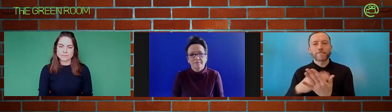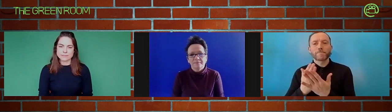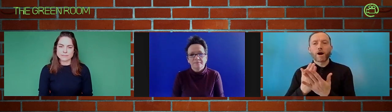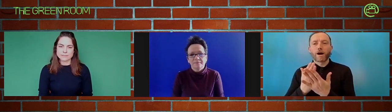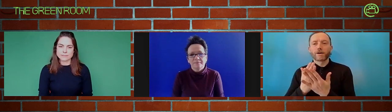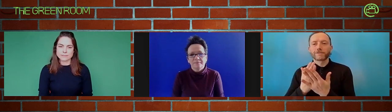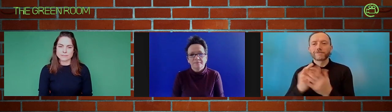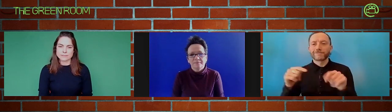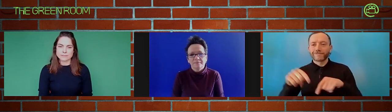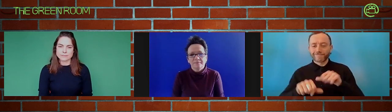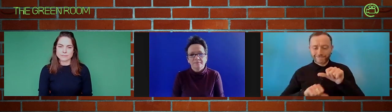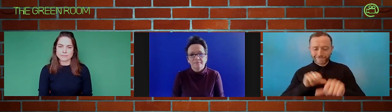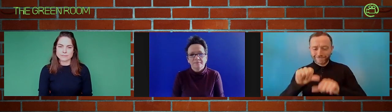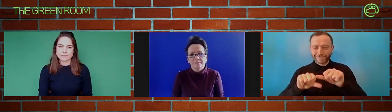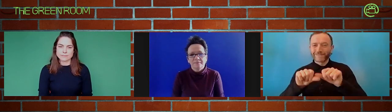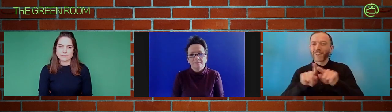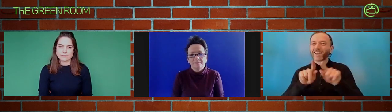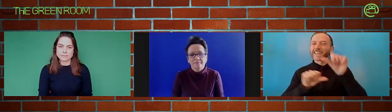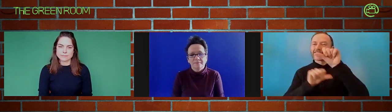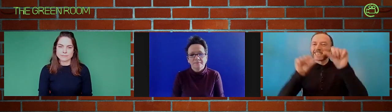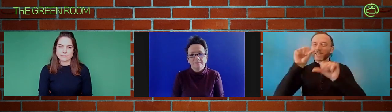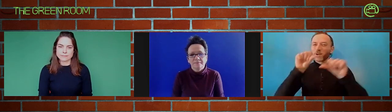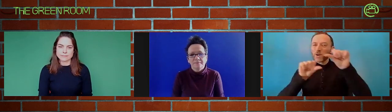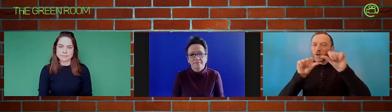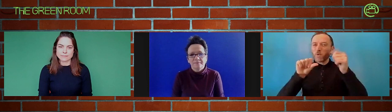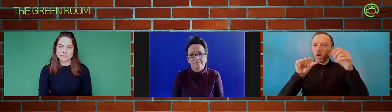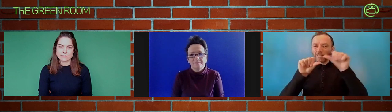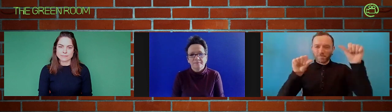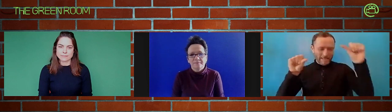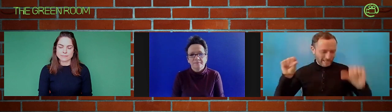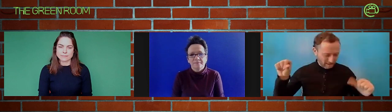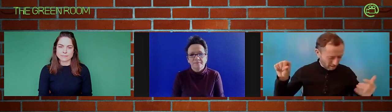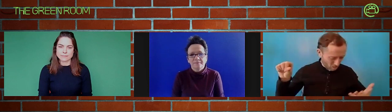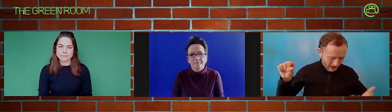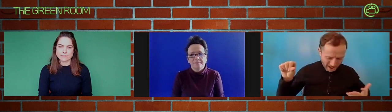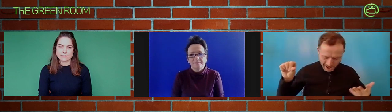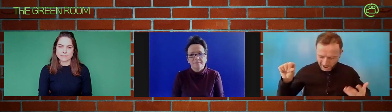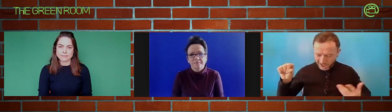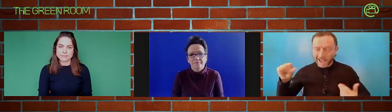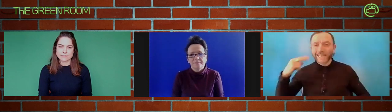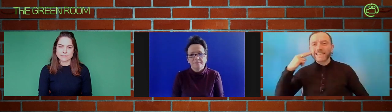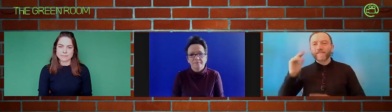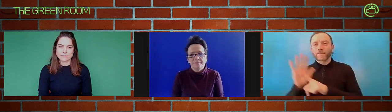Is actually deaf people backstage. I think also people have expressed that